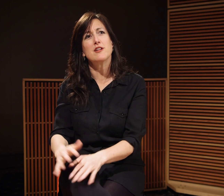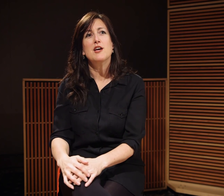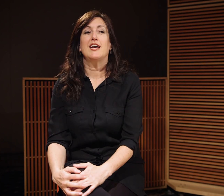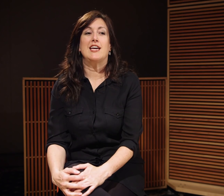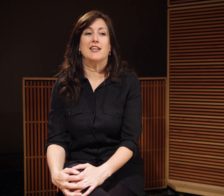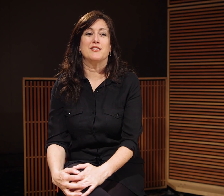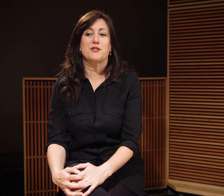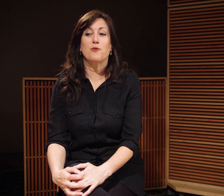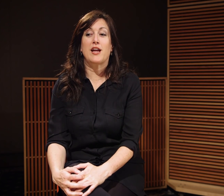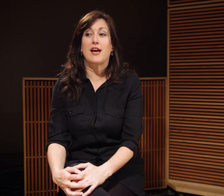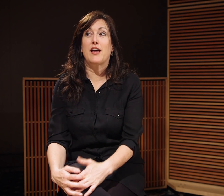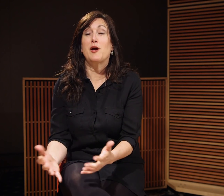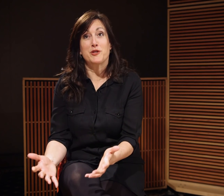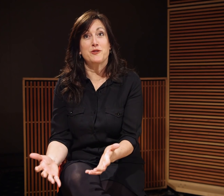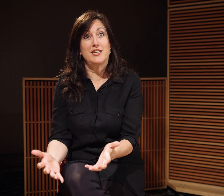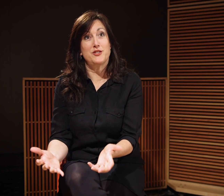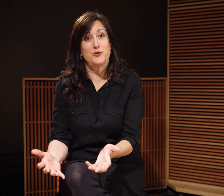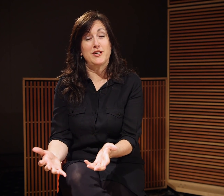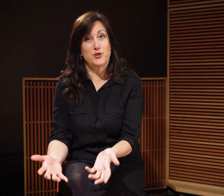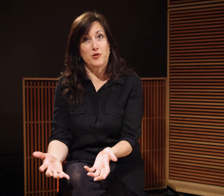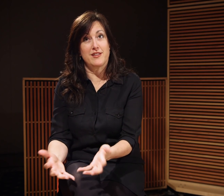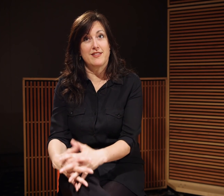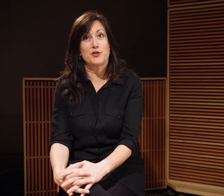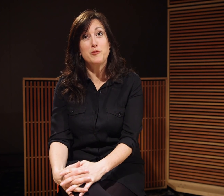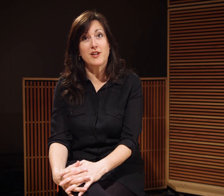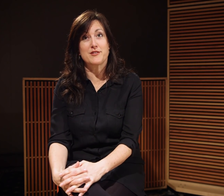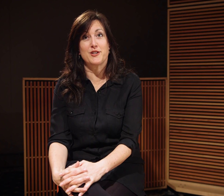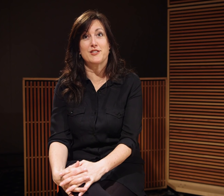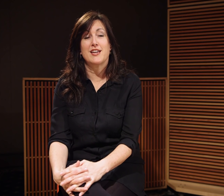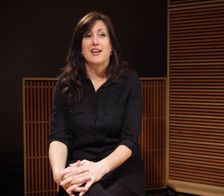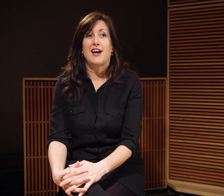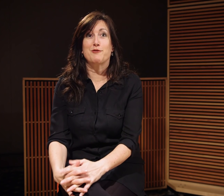And so when I had the opportunity to interpret that tribute concert, I was thrilled.